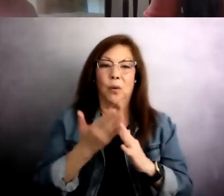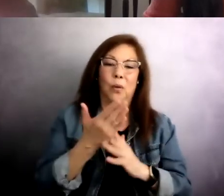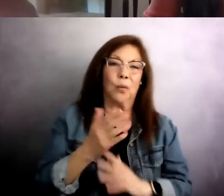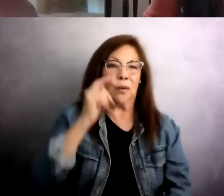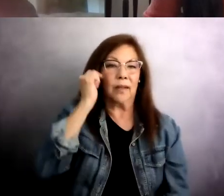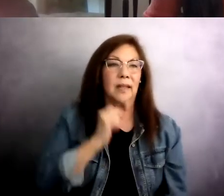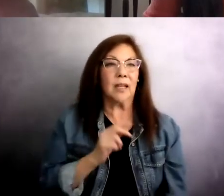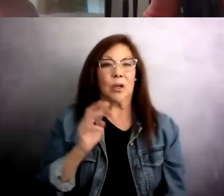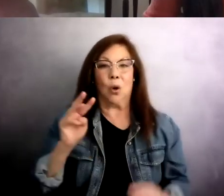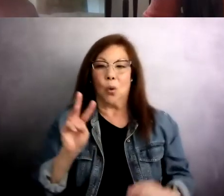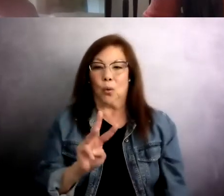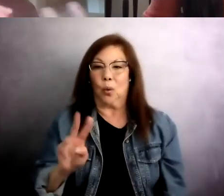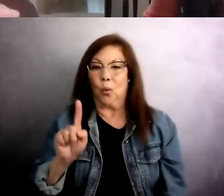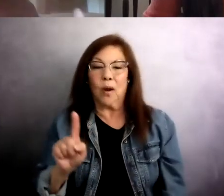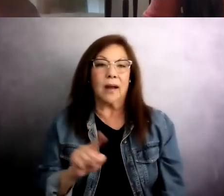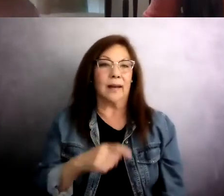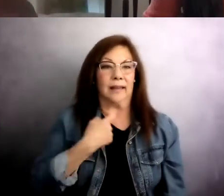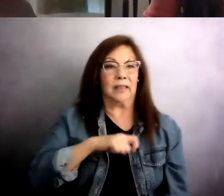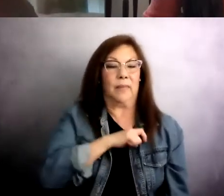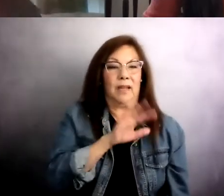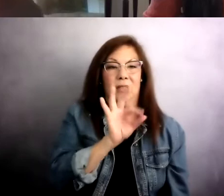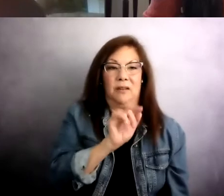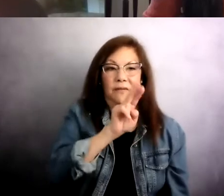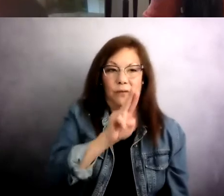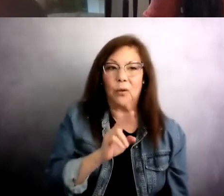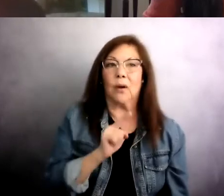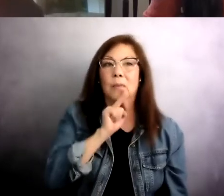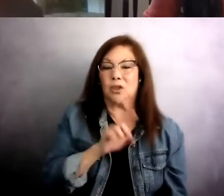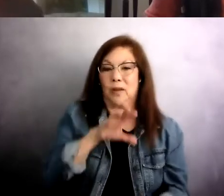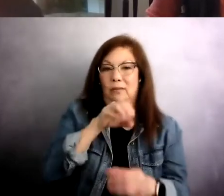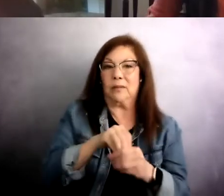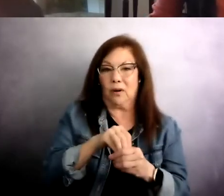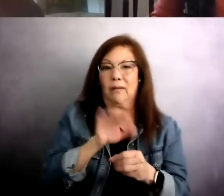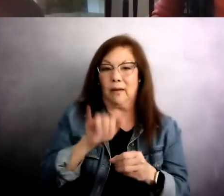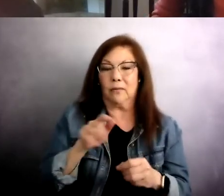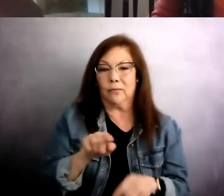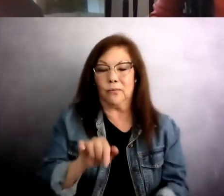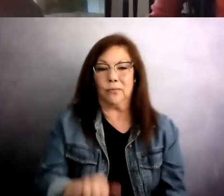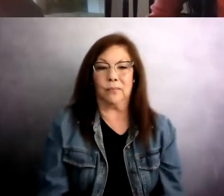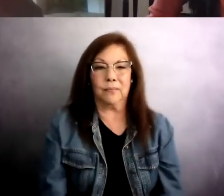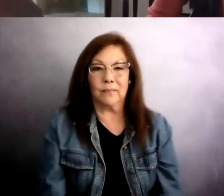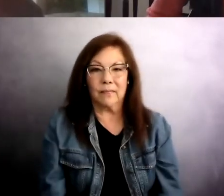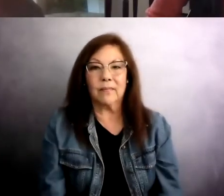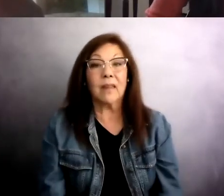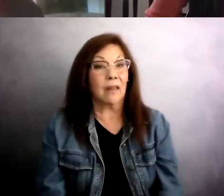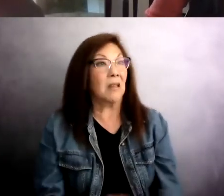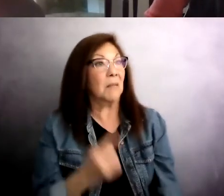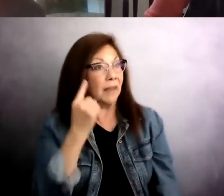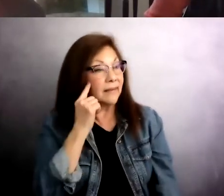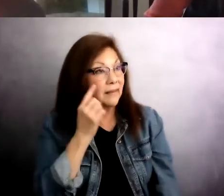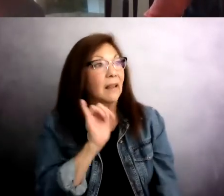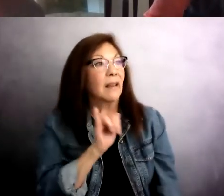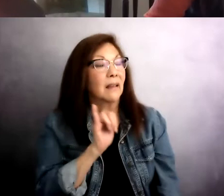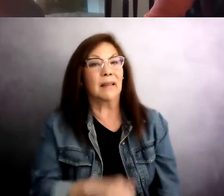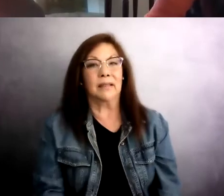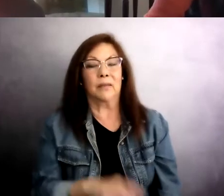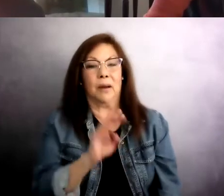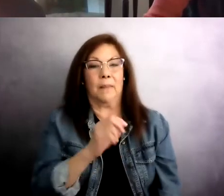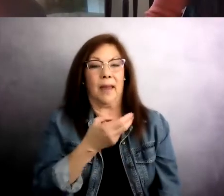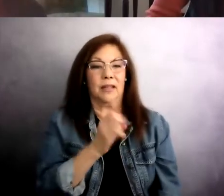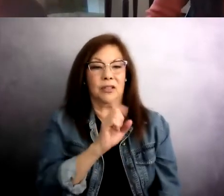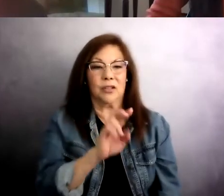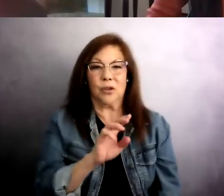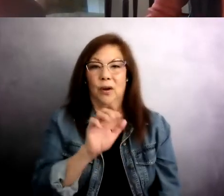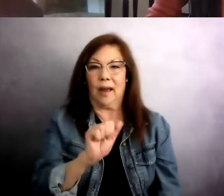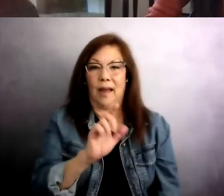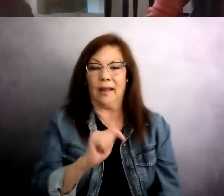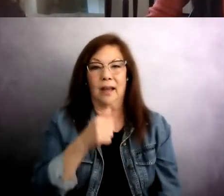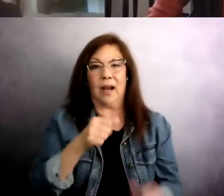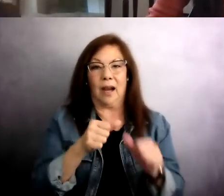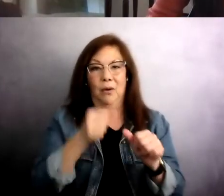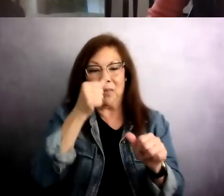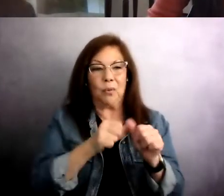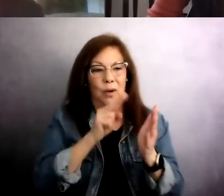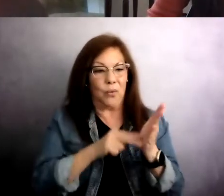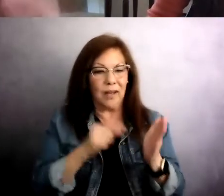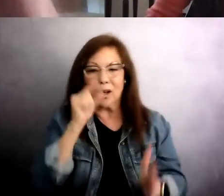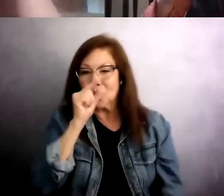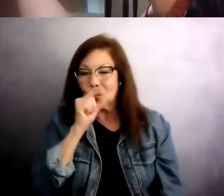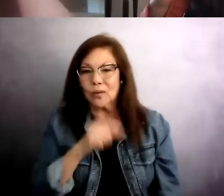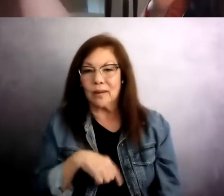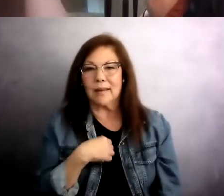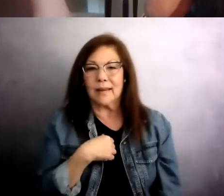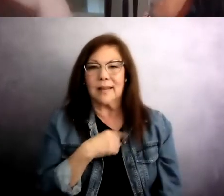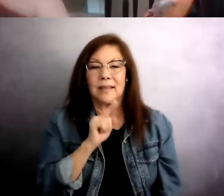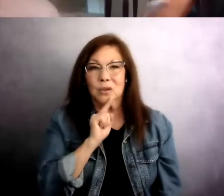disparaged flu. So wanted to make sure that that was part of it -- the Spanish flu.